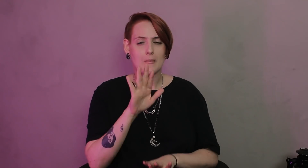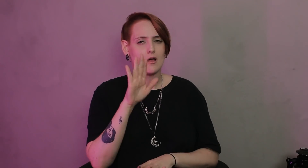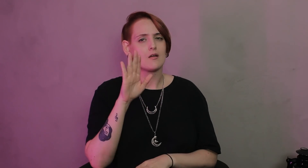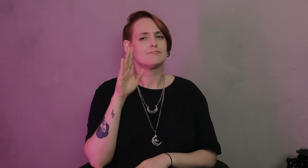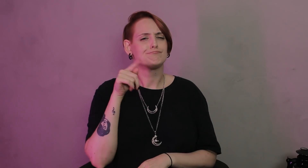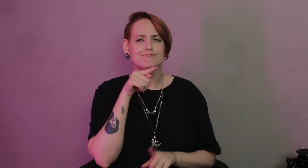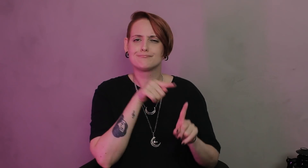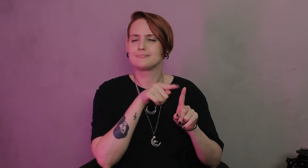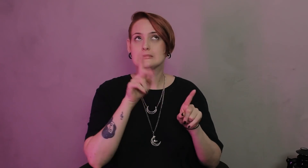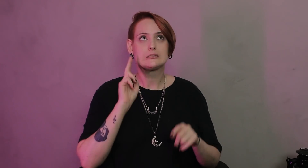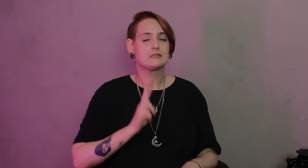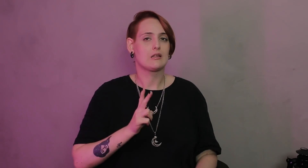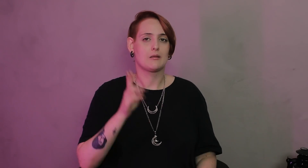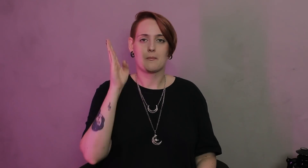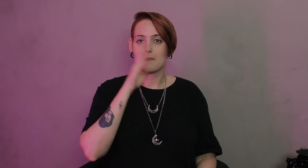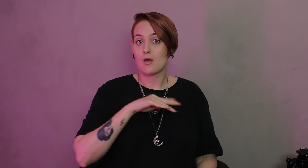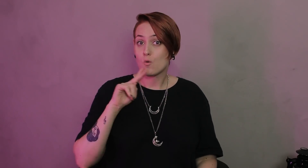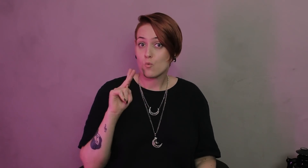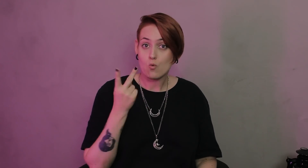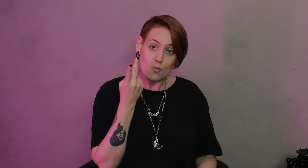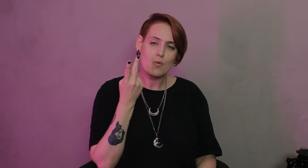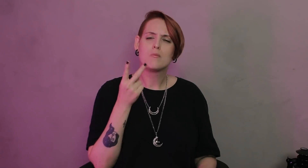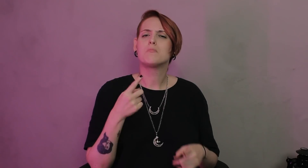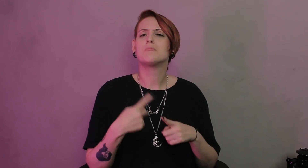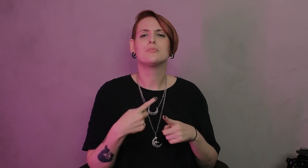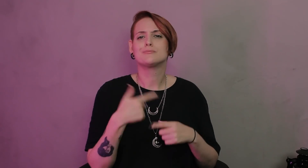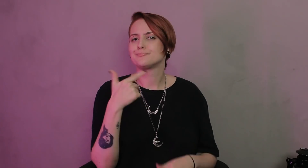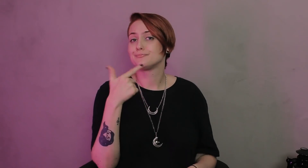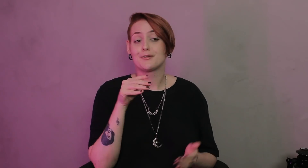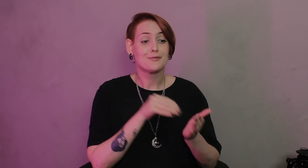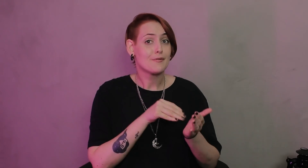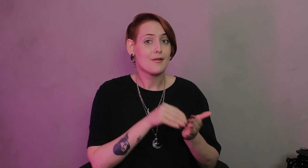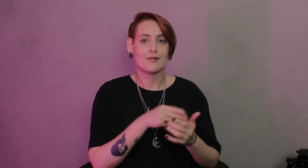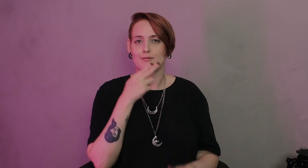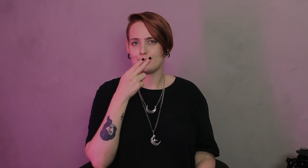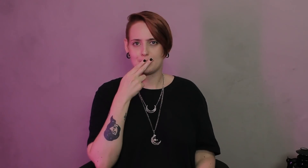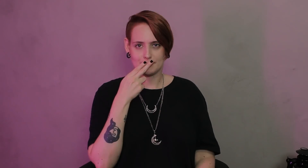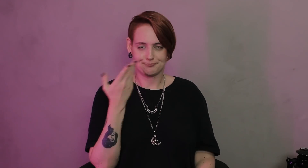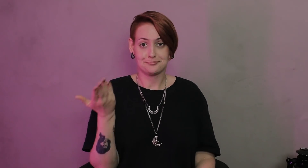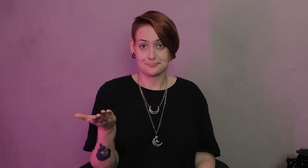but he was grumpy when he didn't have a cigarette.